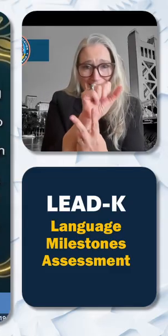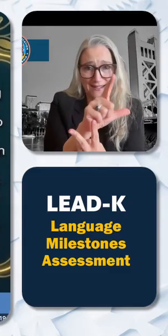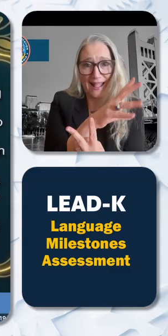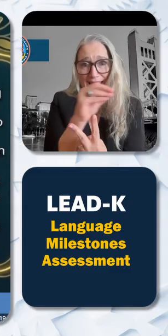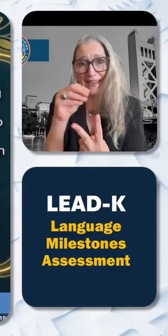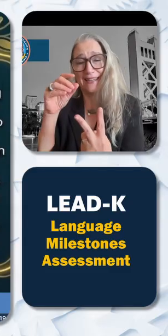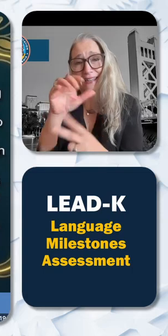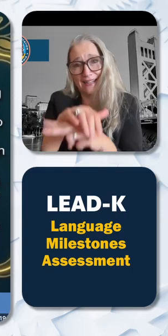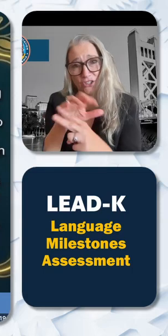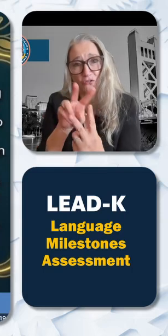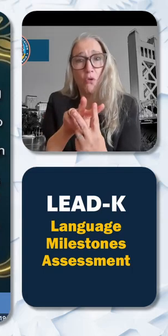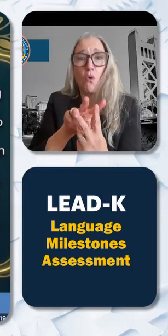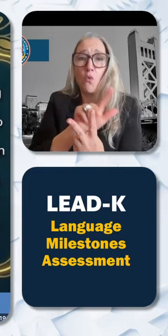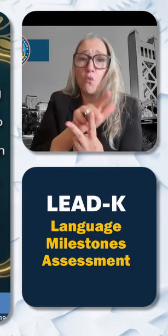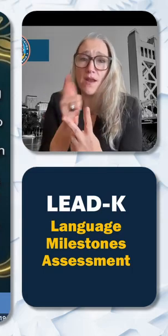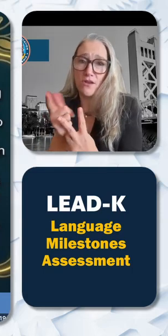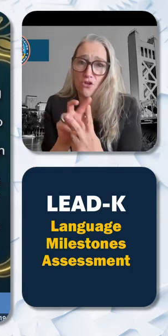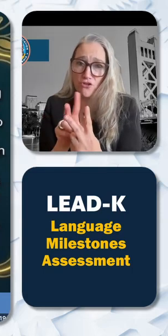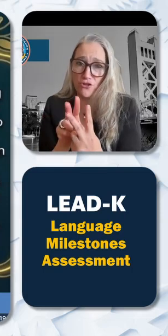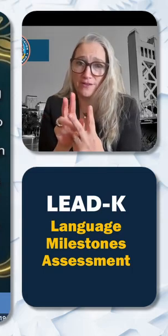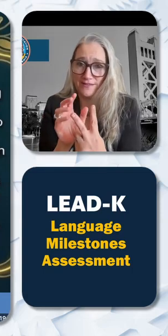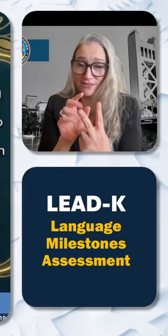You can have both ASL and English,